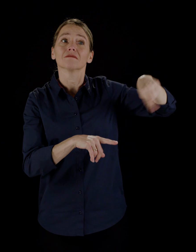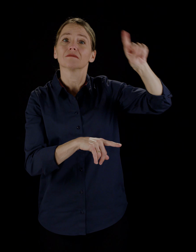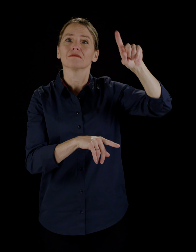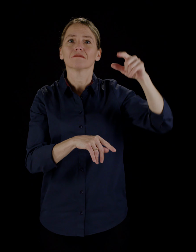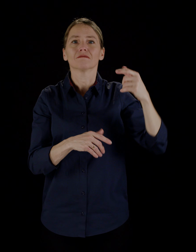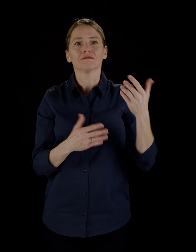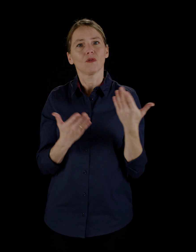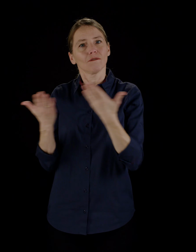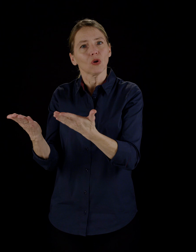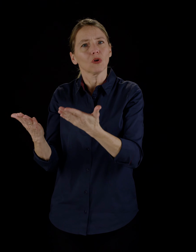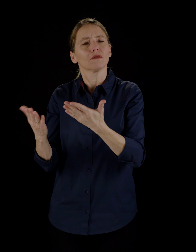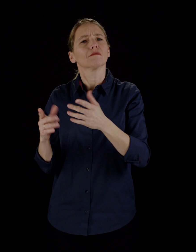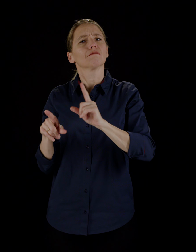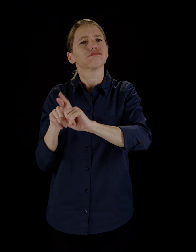to track their data usage.